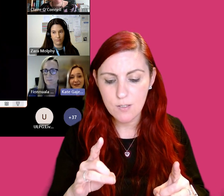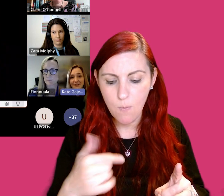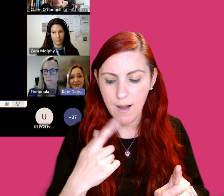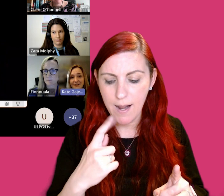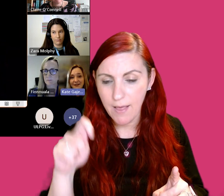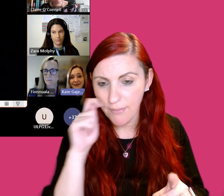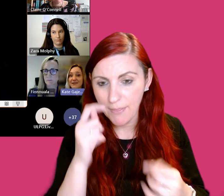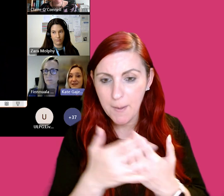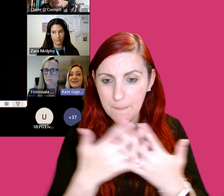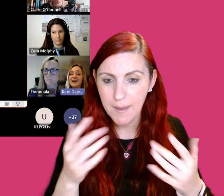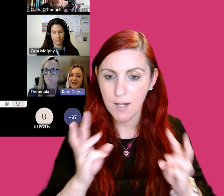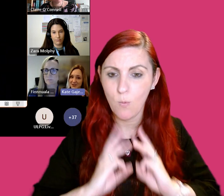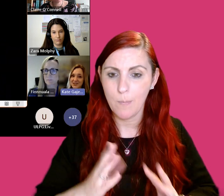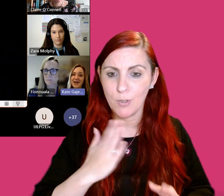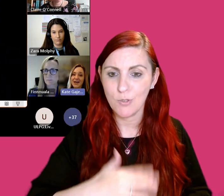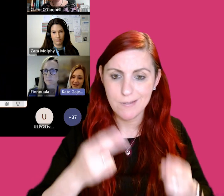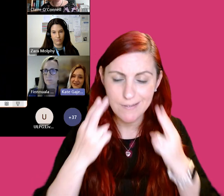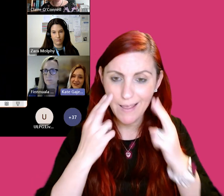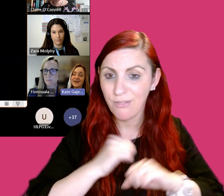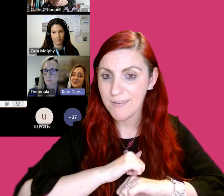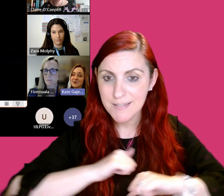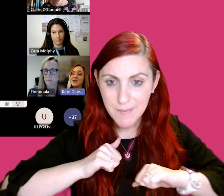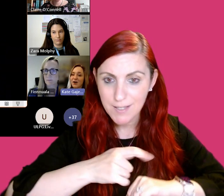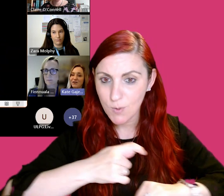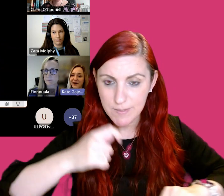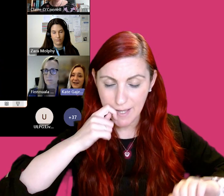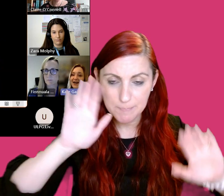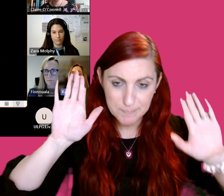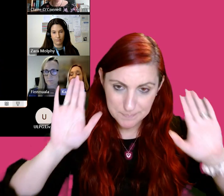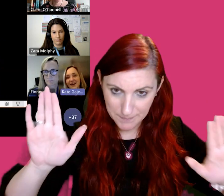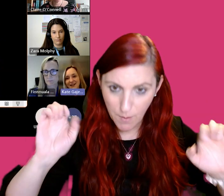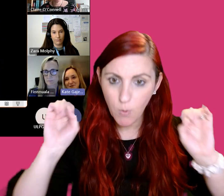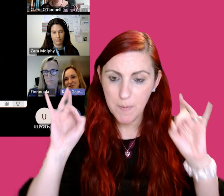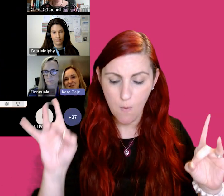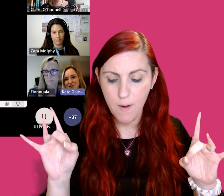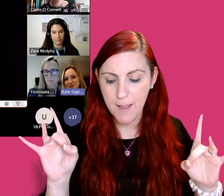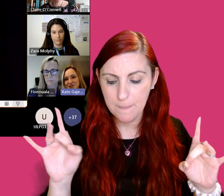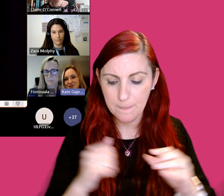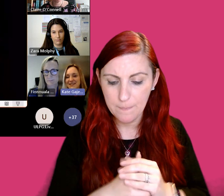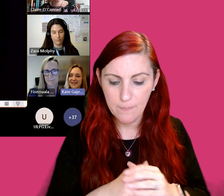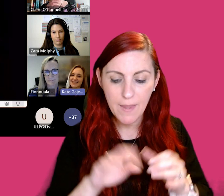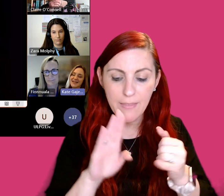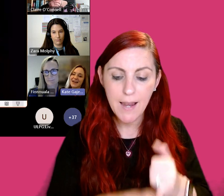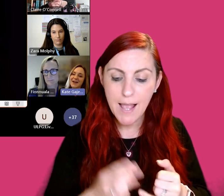women just need this to say listen it will be all fine and the last picture here on the right is